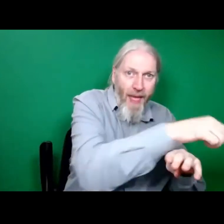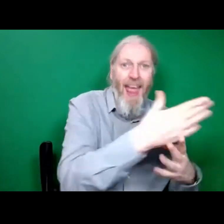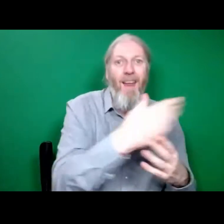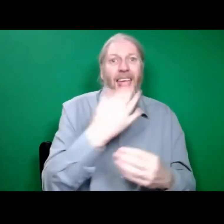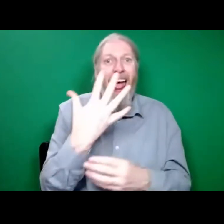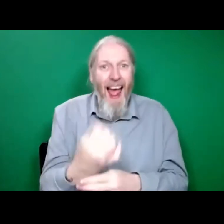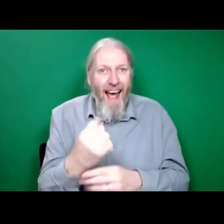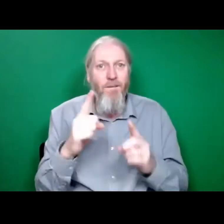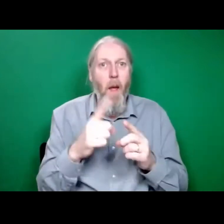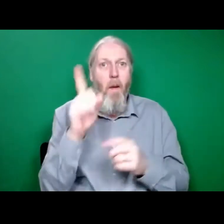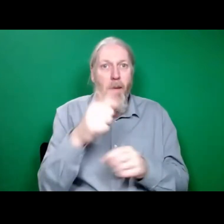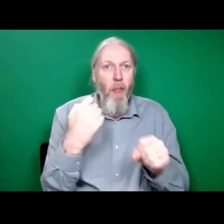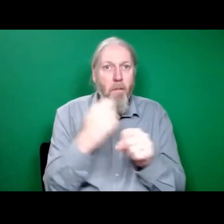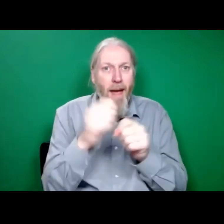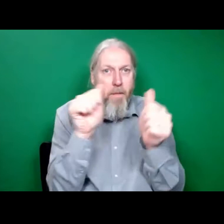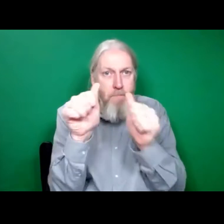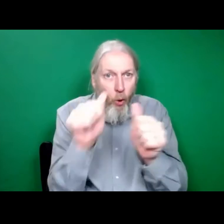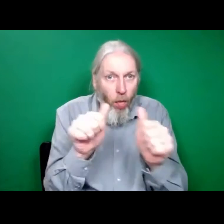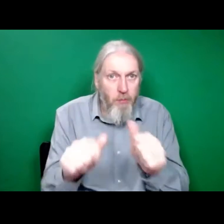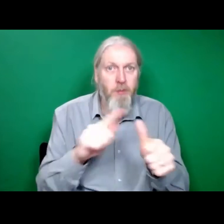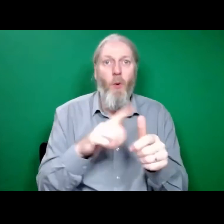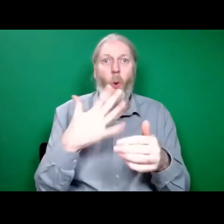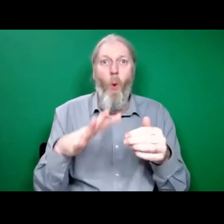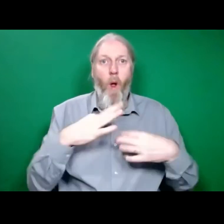community and to individuals. It was a really